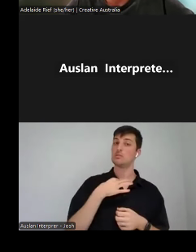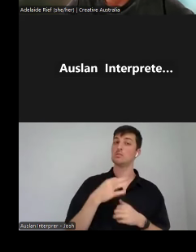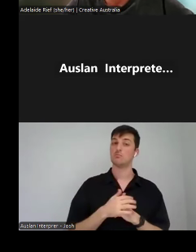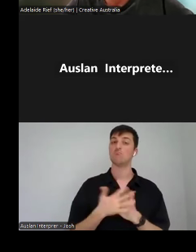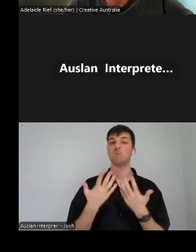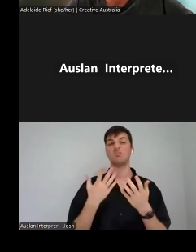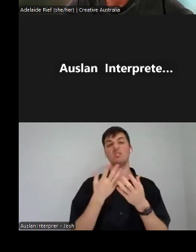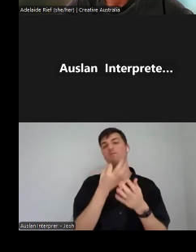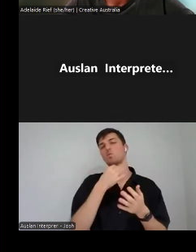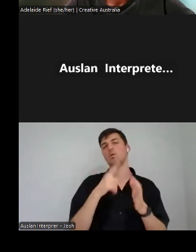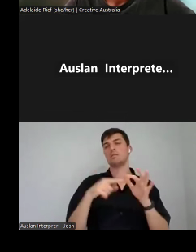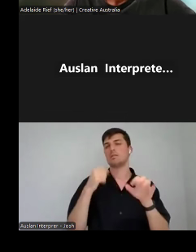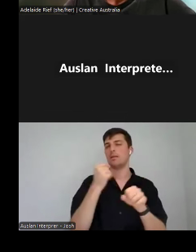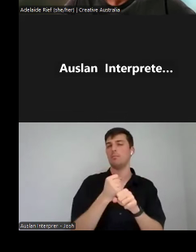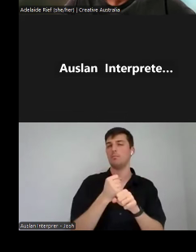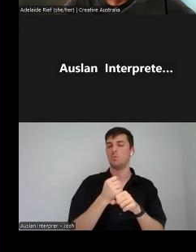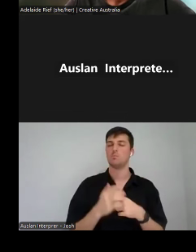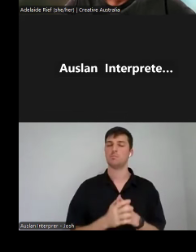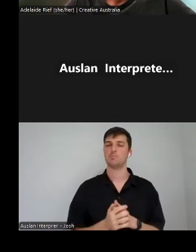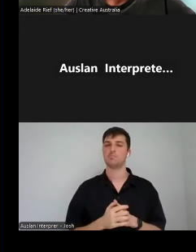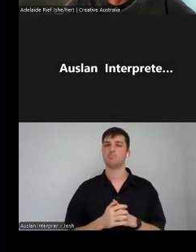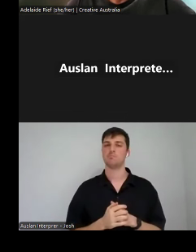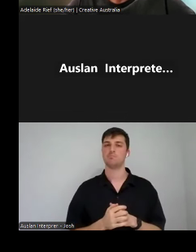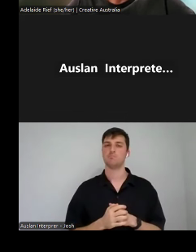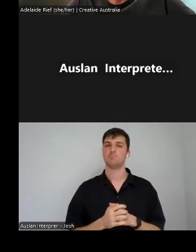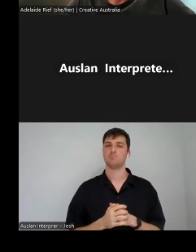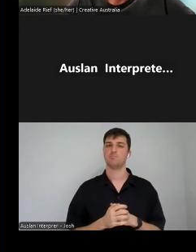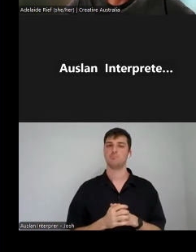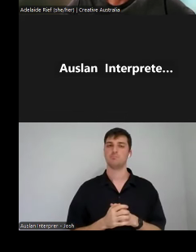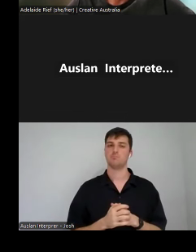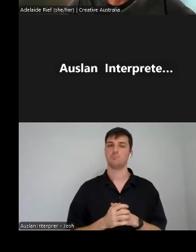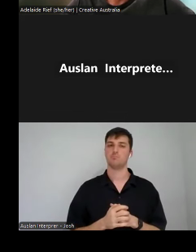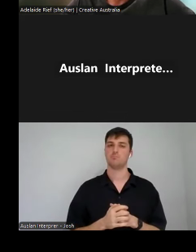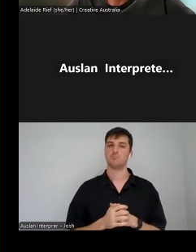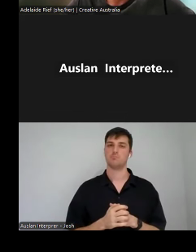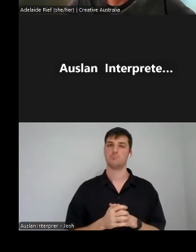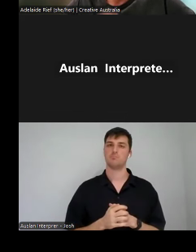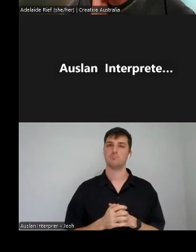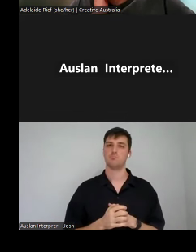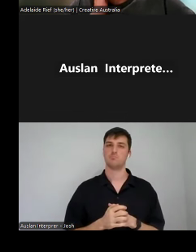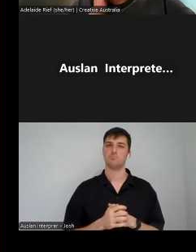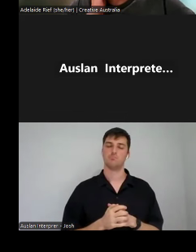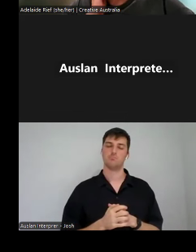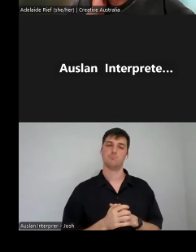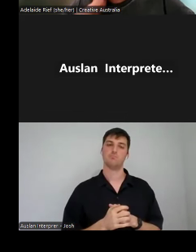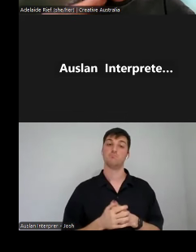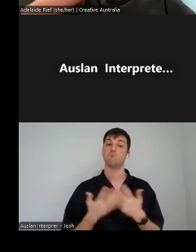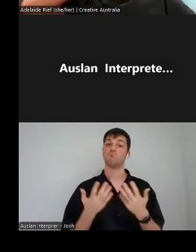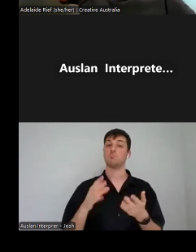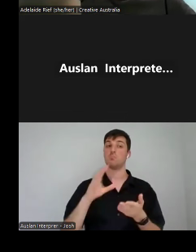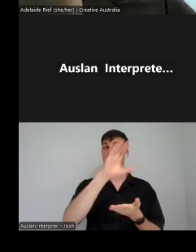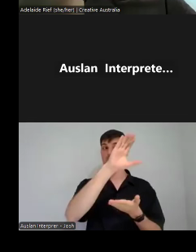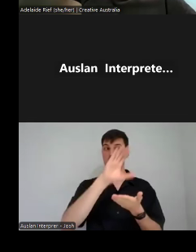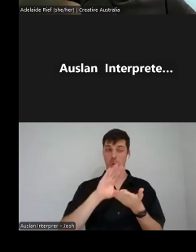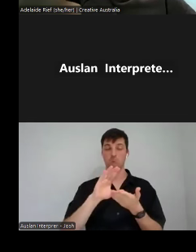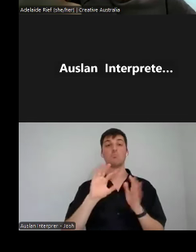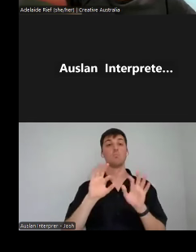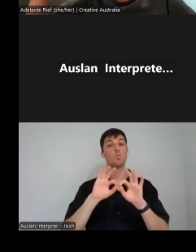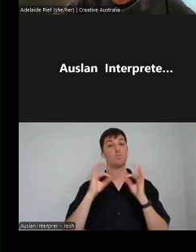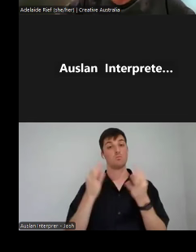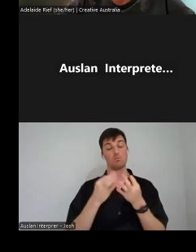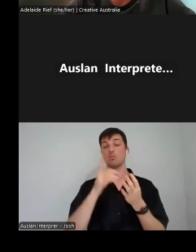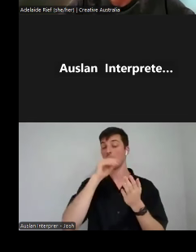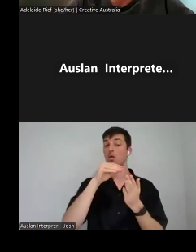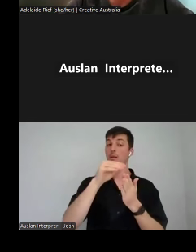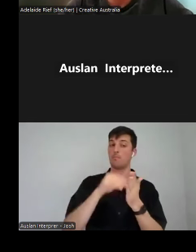examples. Okay. Again, with this fund you can as an organisation apply to do more than one activity